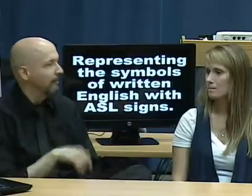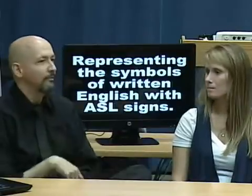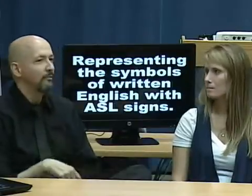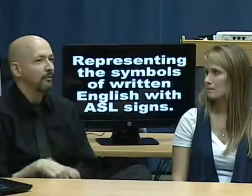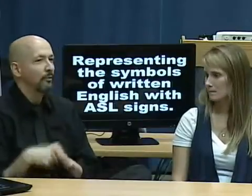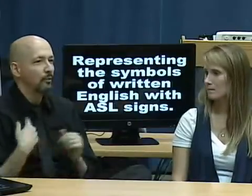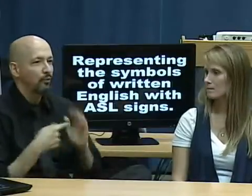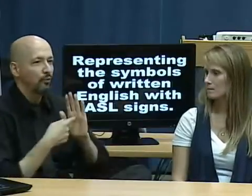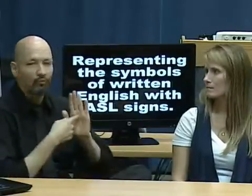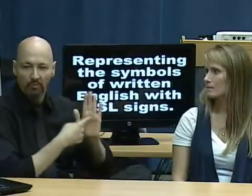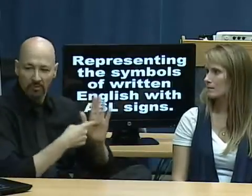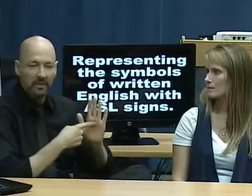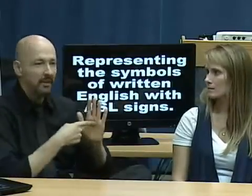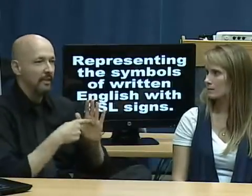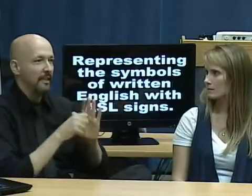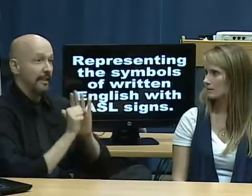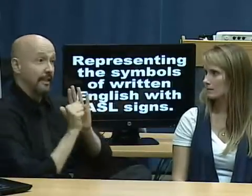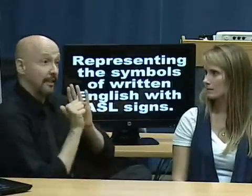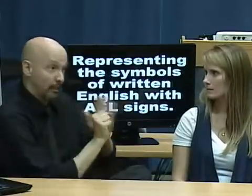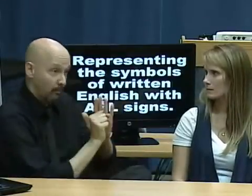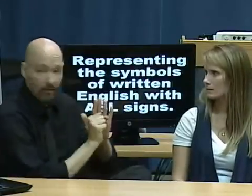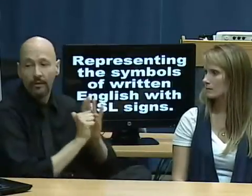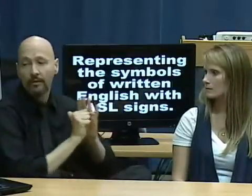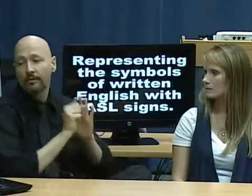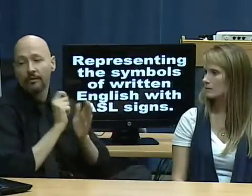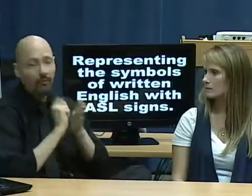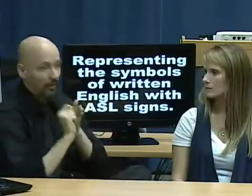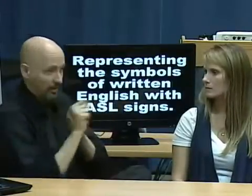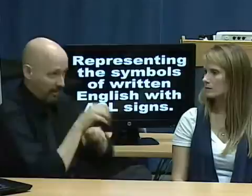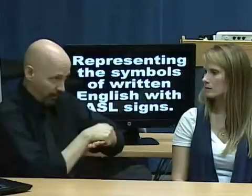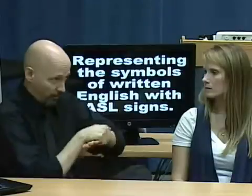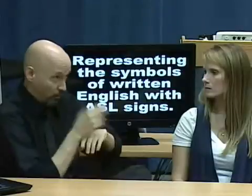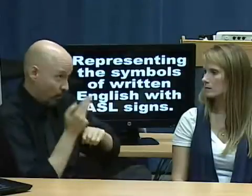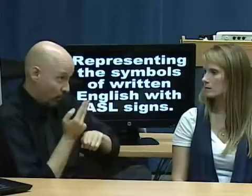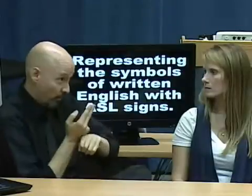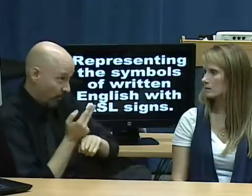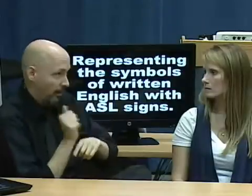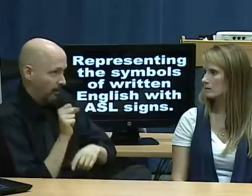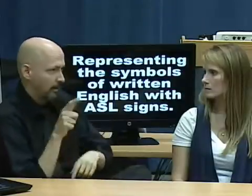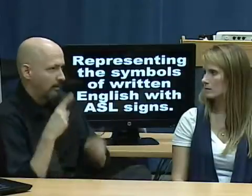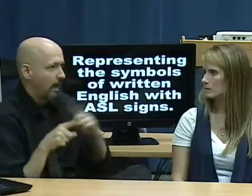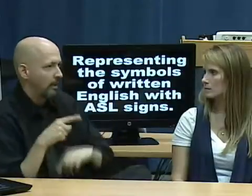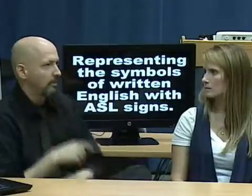That. We represent the written symbols using ASL signs.